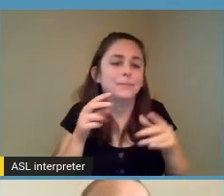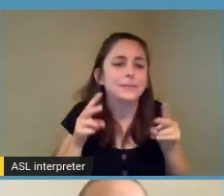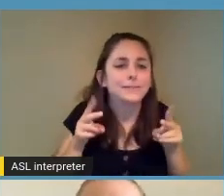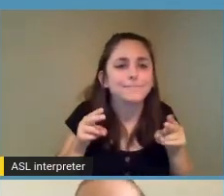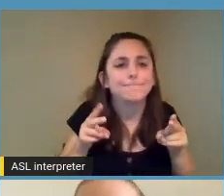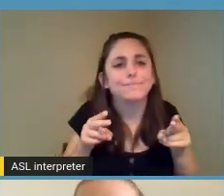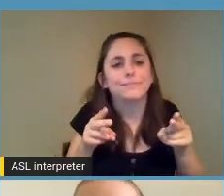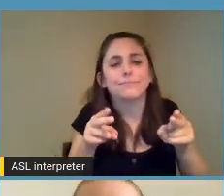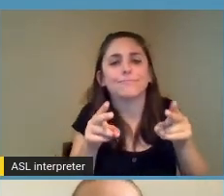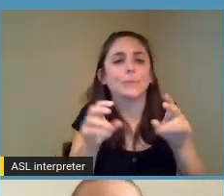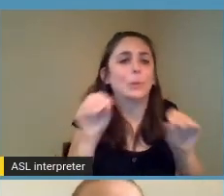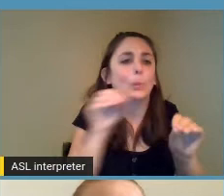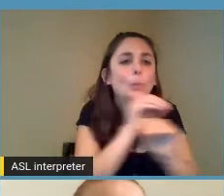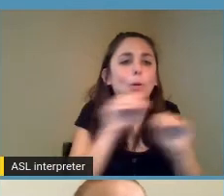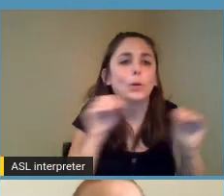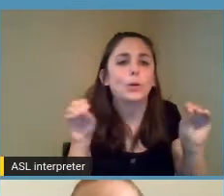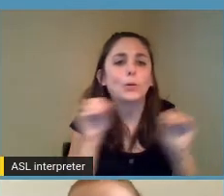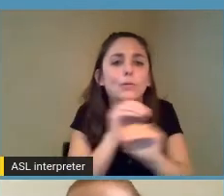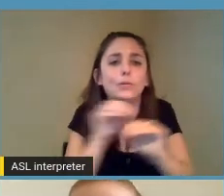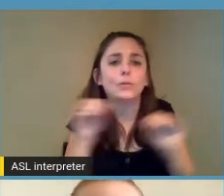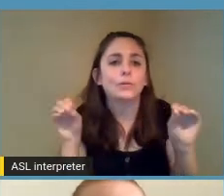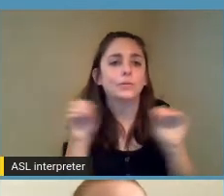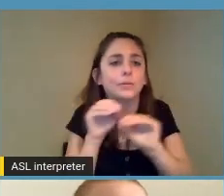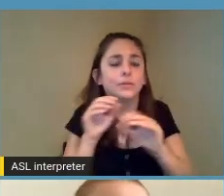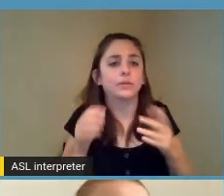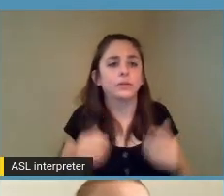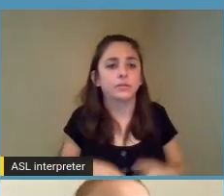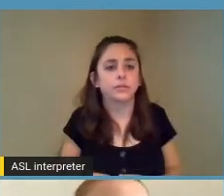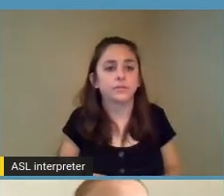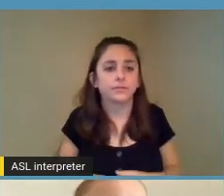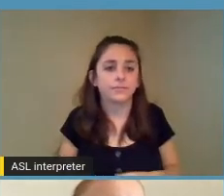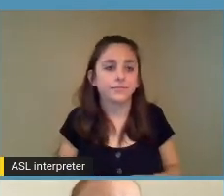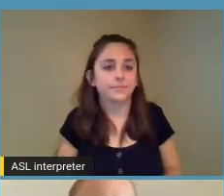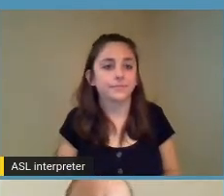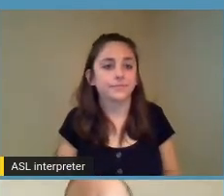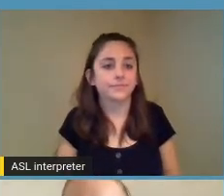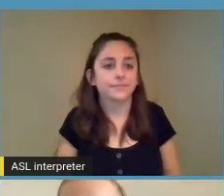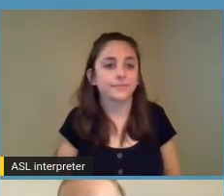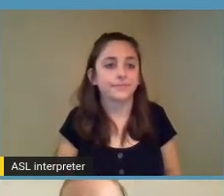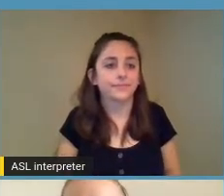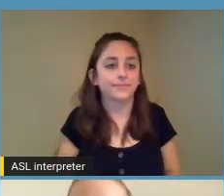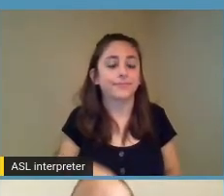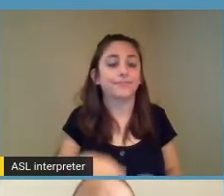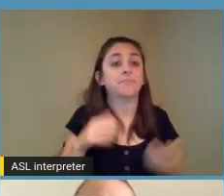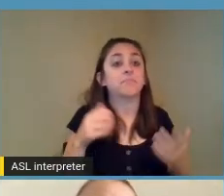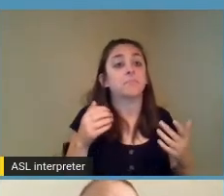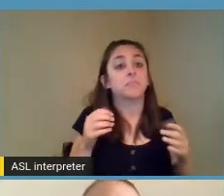things around. Busy with the waveforms looking there. Audacity again can be a little clunky to use. It's